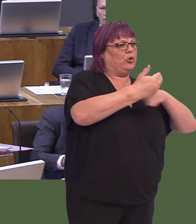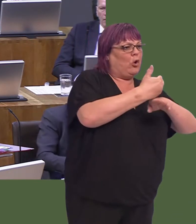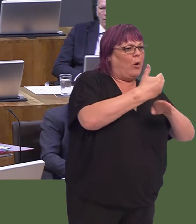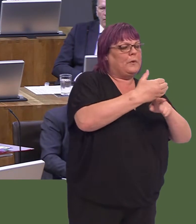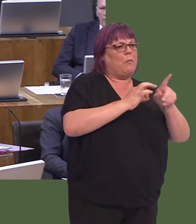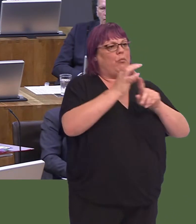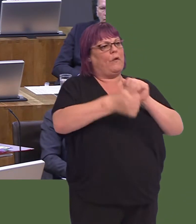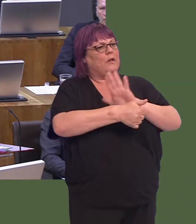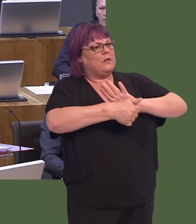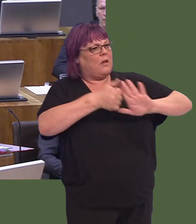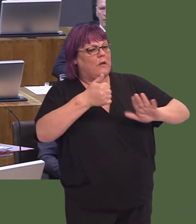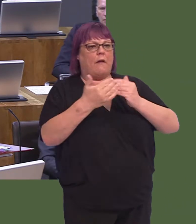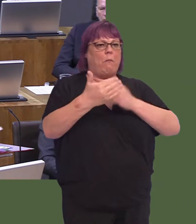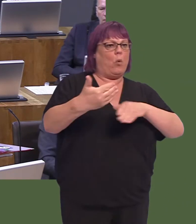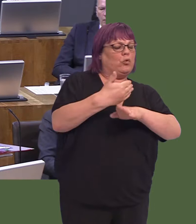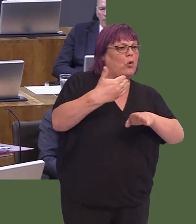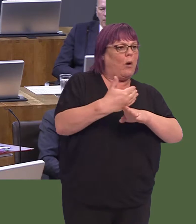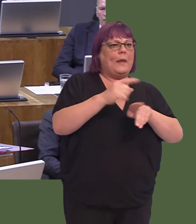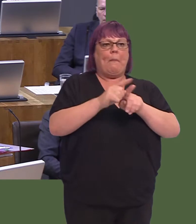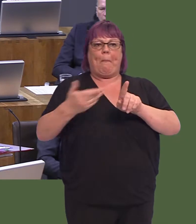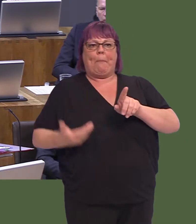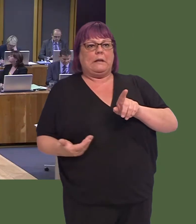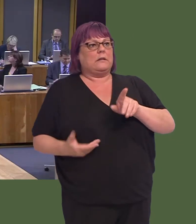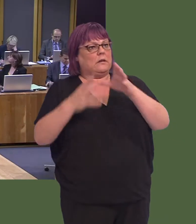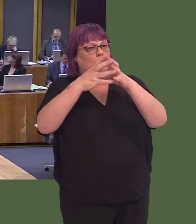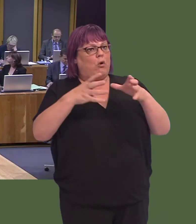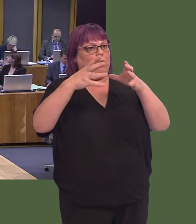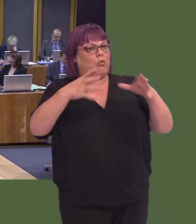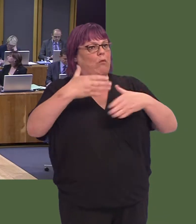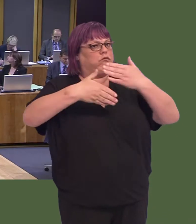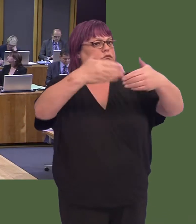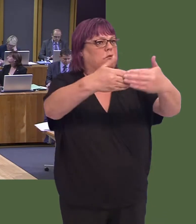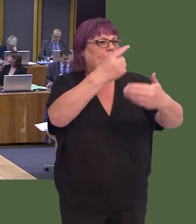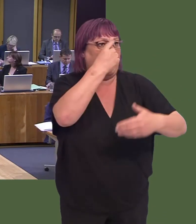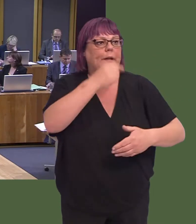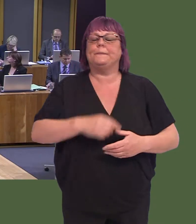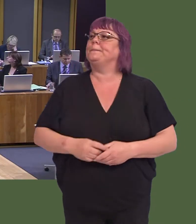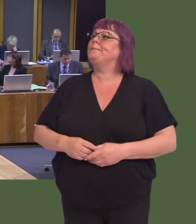cywir i fusnesau gychwyn a ffynnu. Dai Lloyd AM: Thank you for that answer, First Minister.